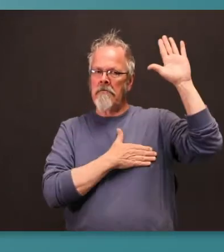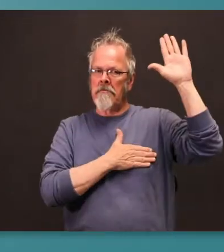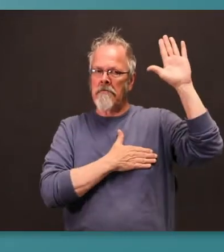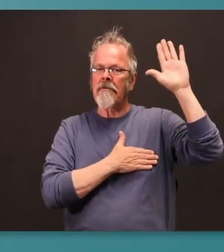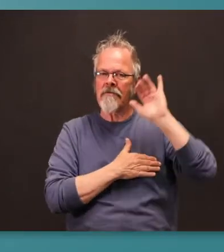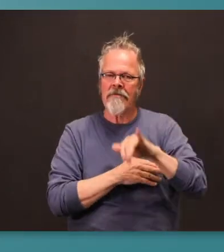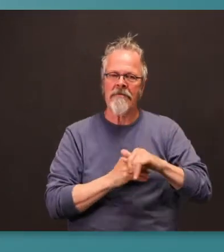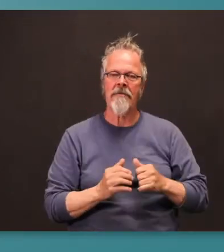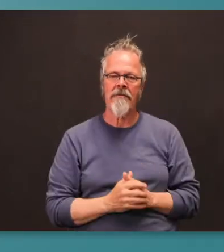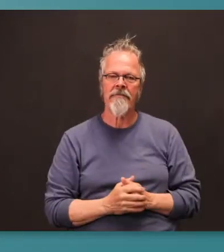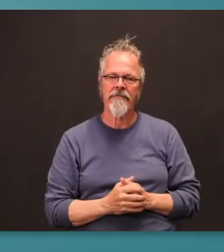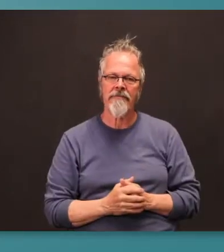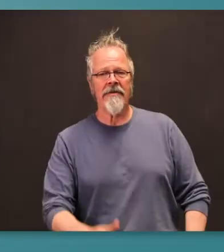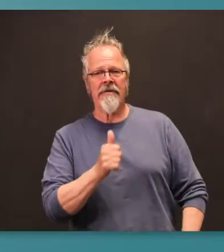What has being a self-advocate allowed you to do?